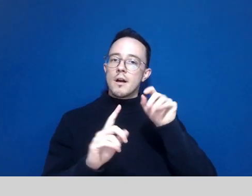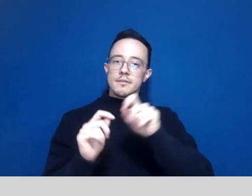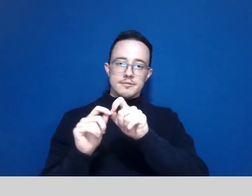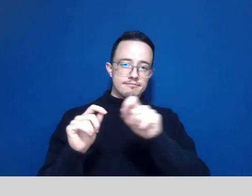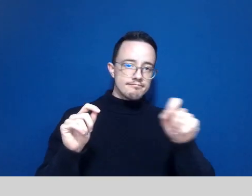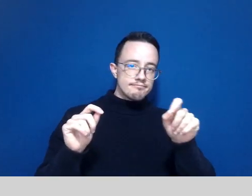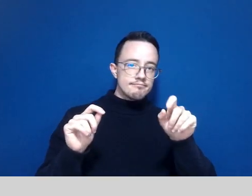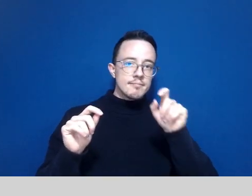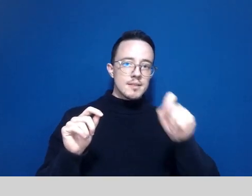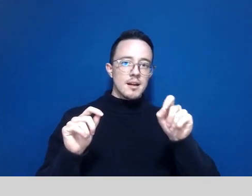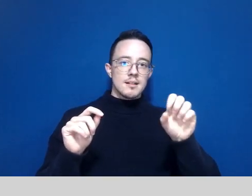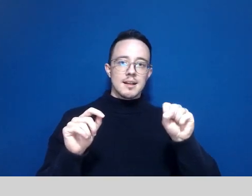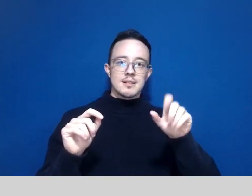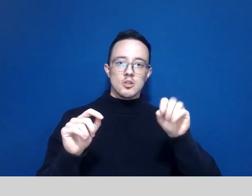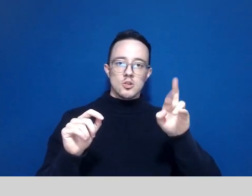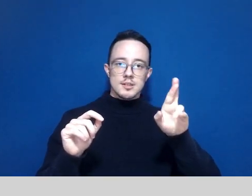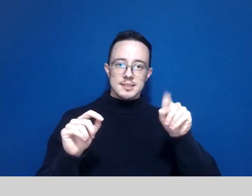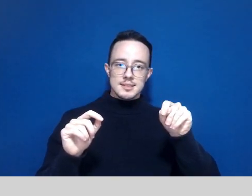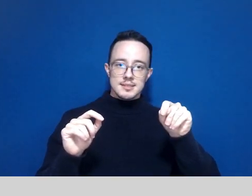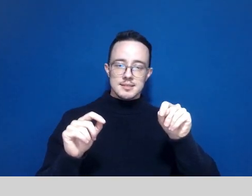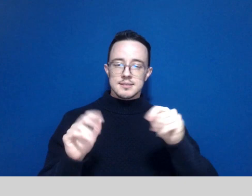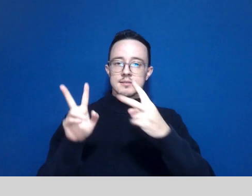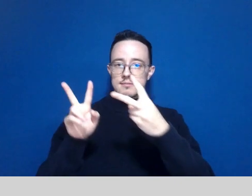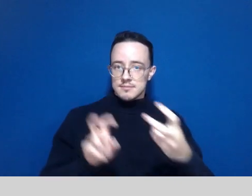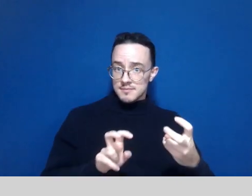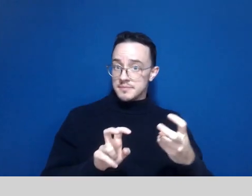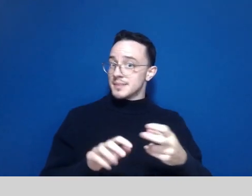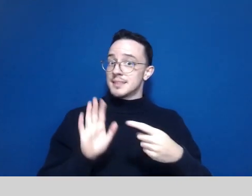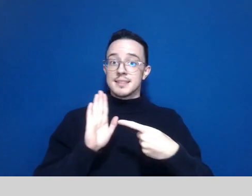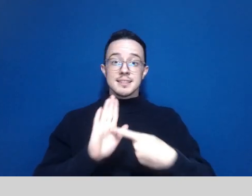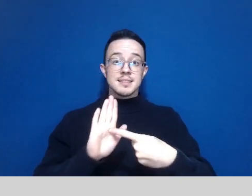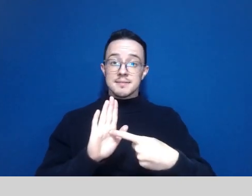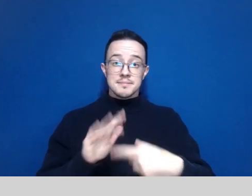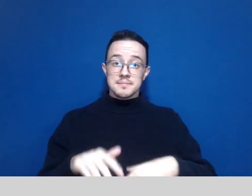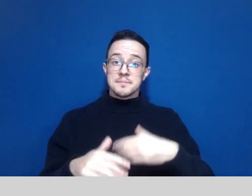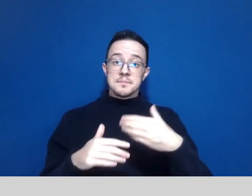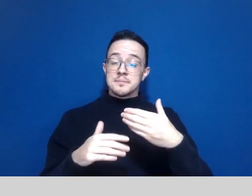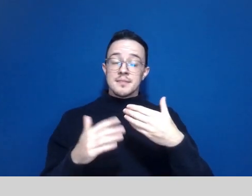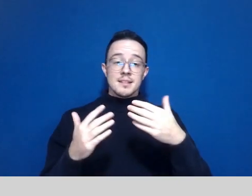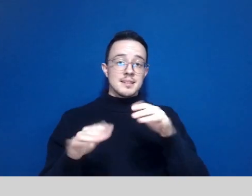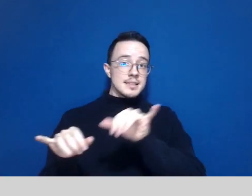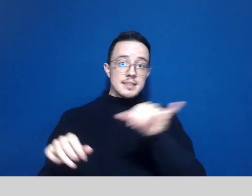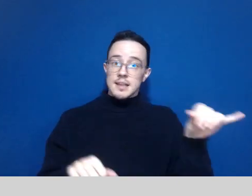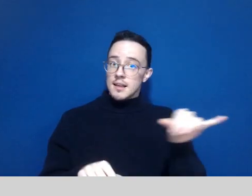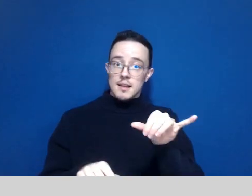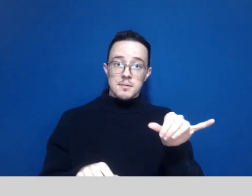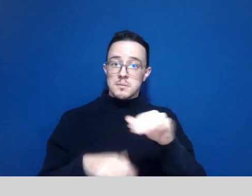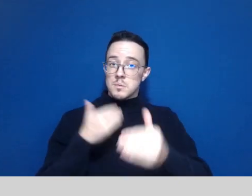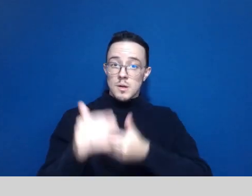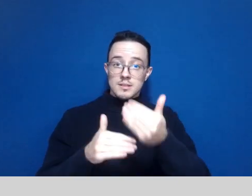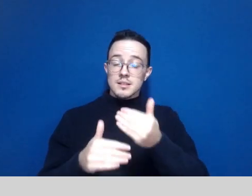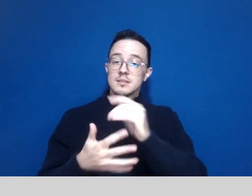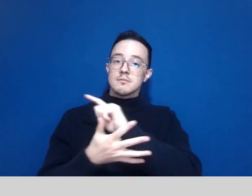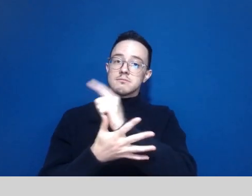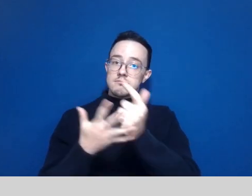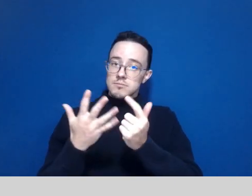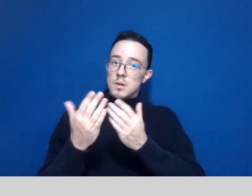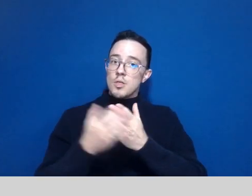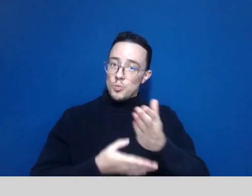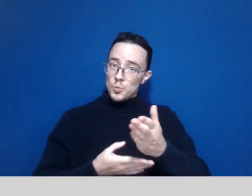And that's what this output.srt does. All it does is it's the same exact process is that I can iterate through a directory.